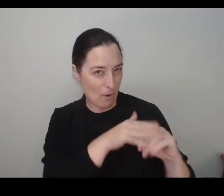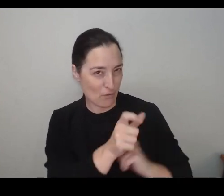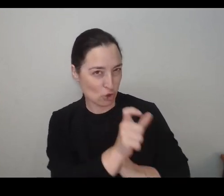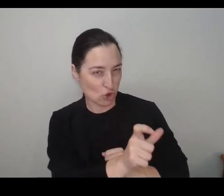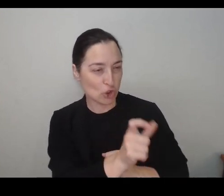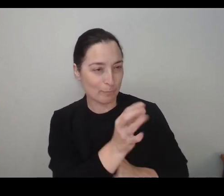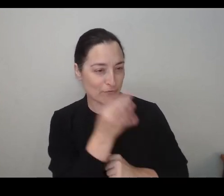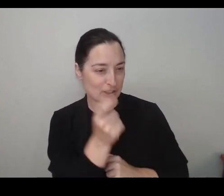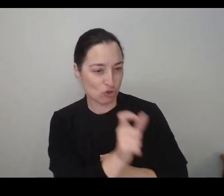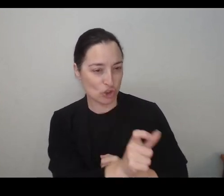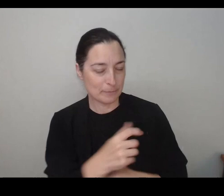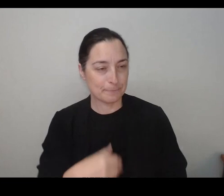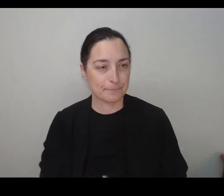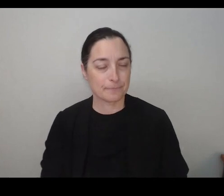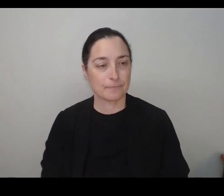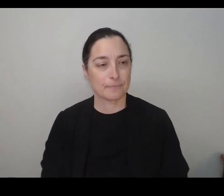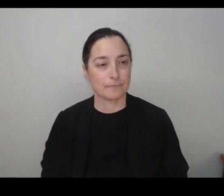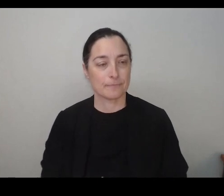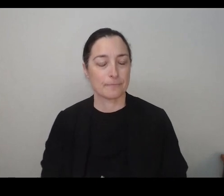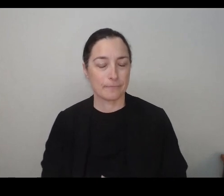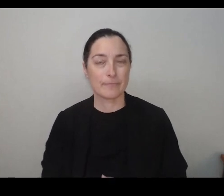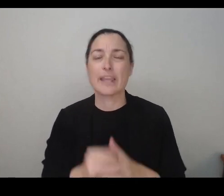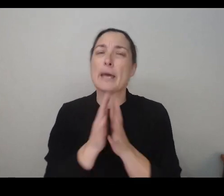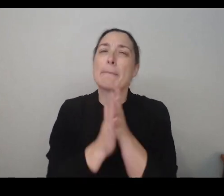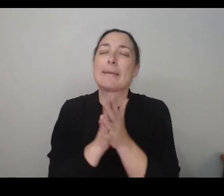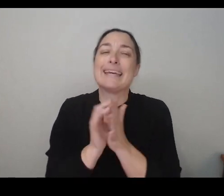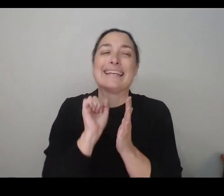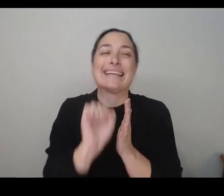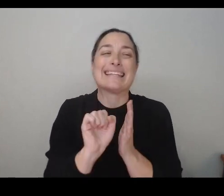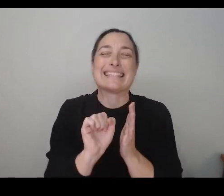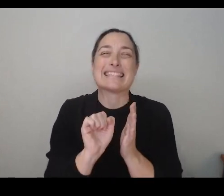That means, his painting that... He wanted to...